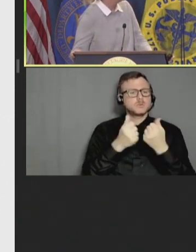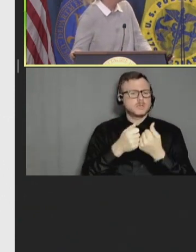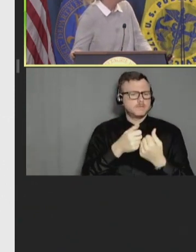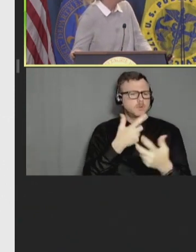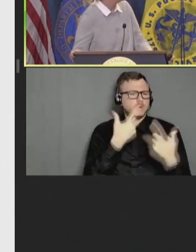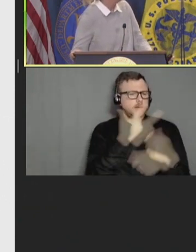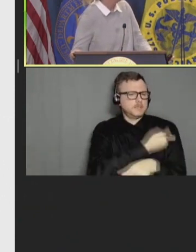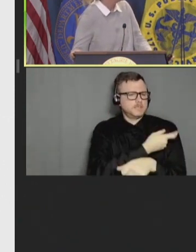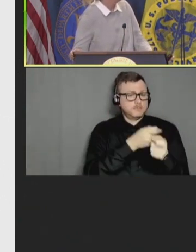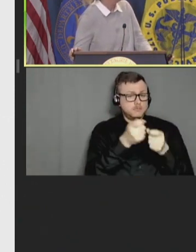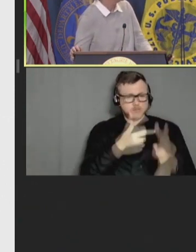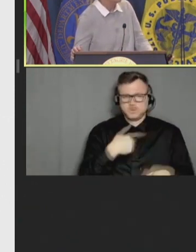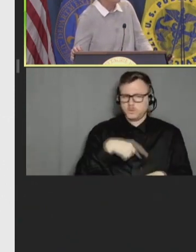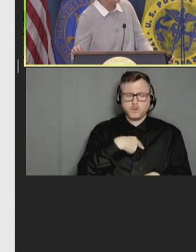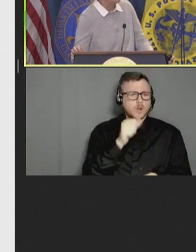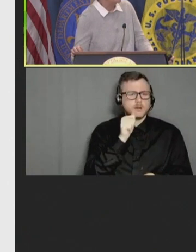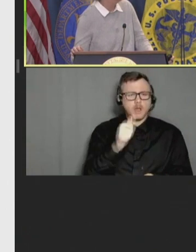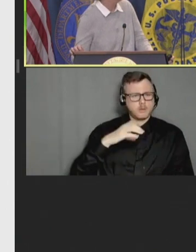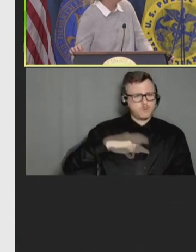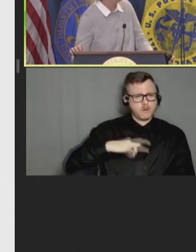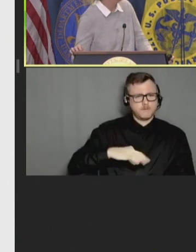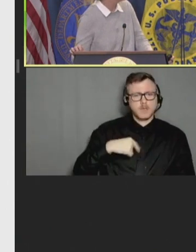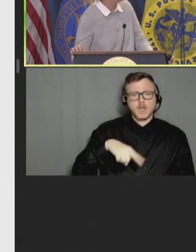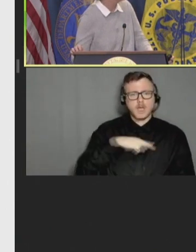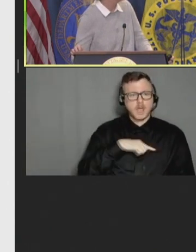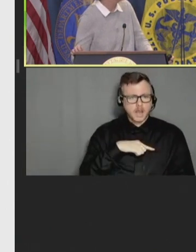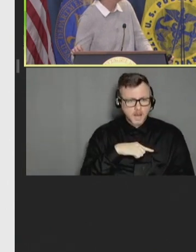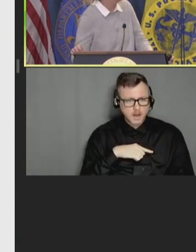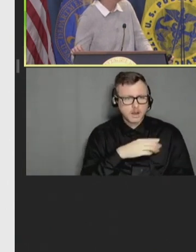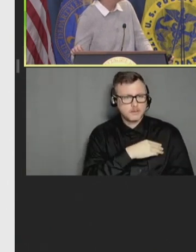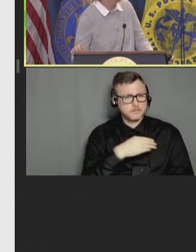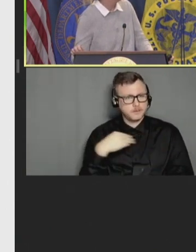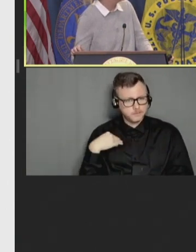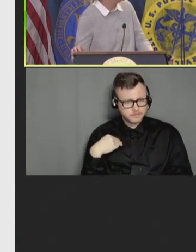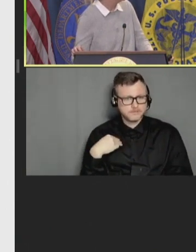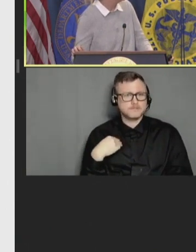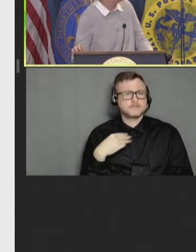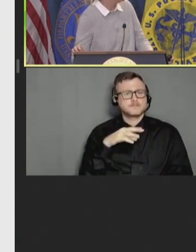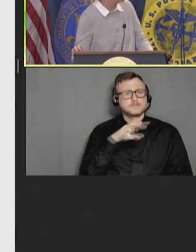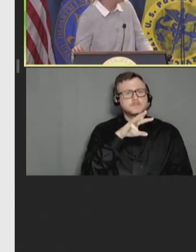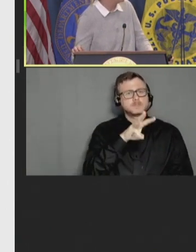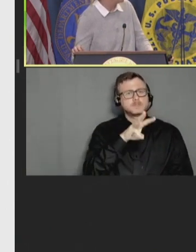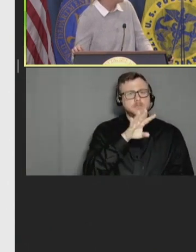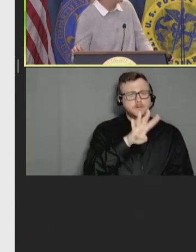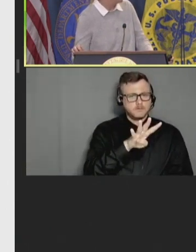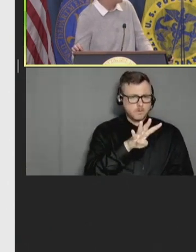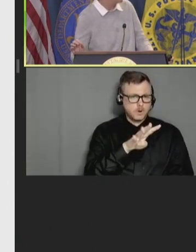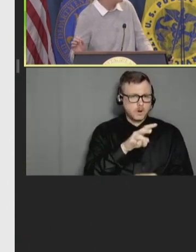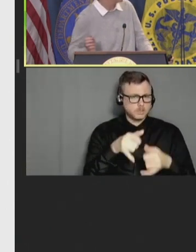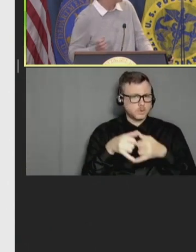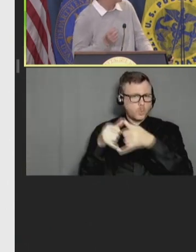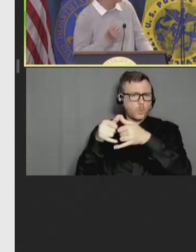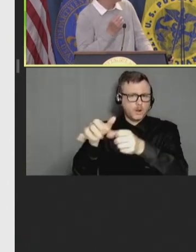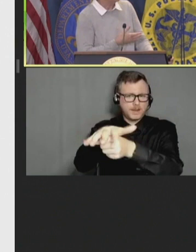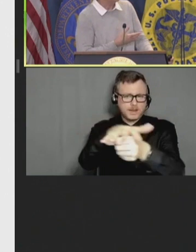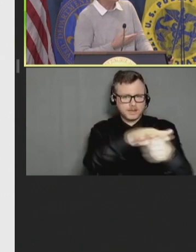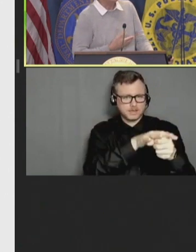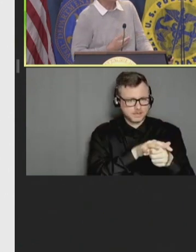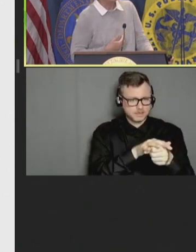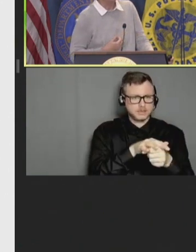are a nonprofit, and our members are in the 64-awardee area. So, Dr. Peacock talked about